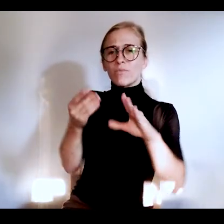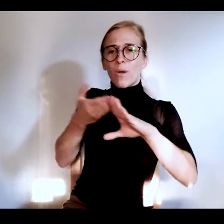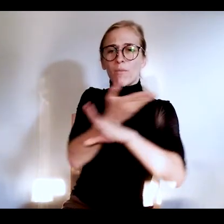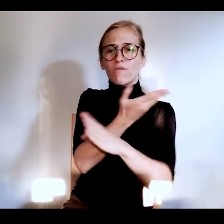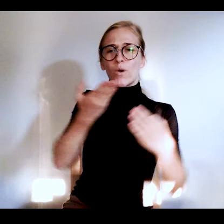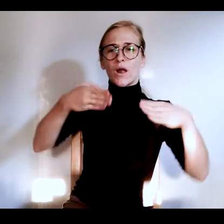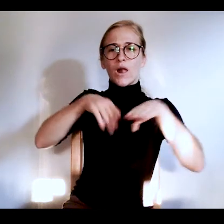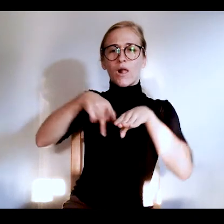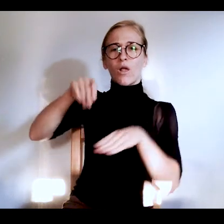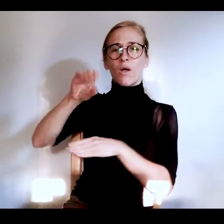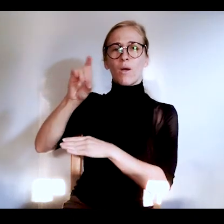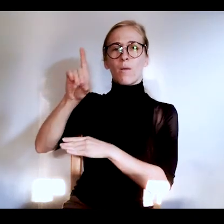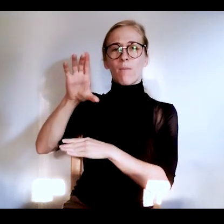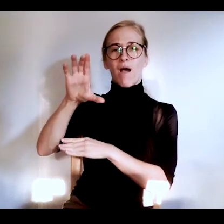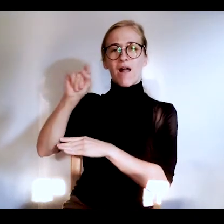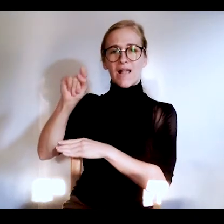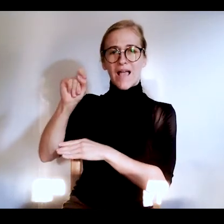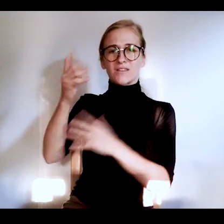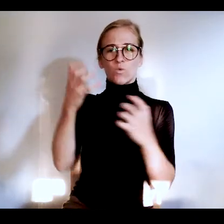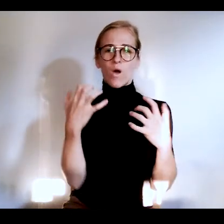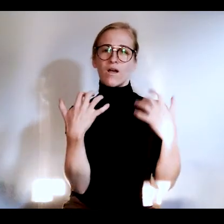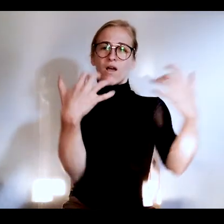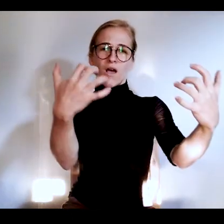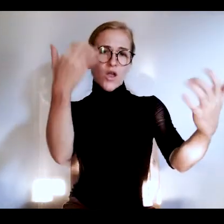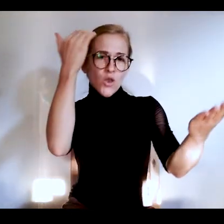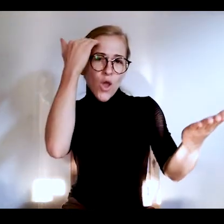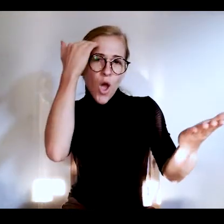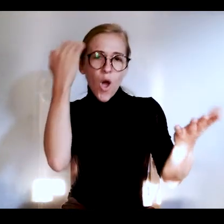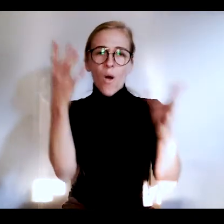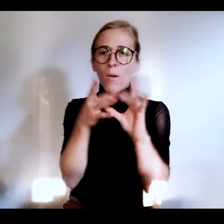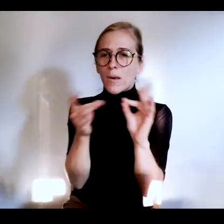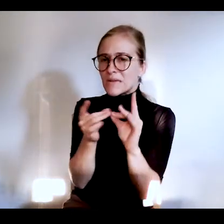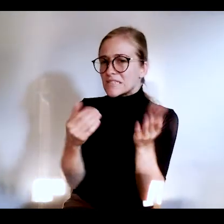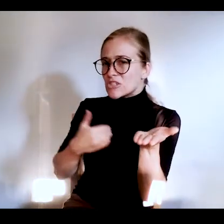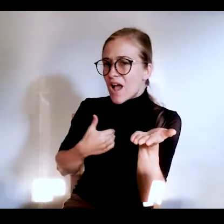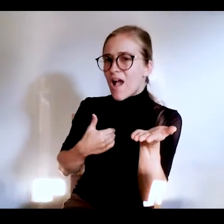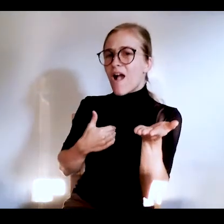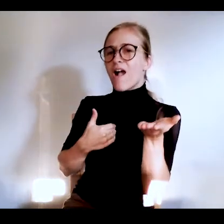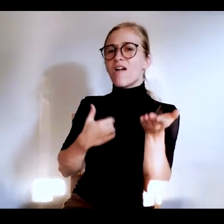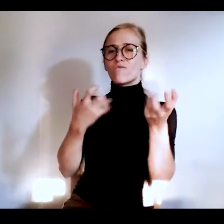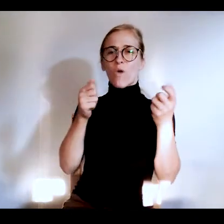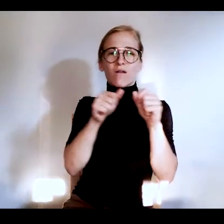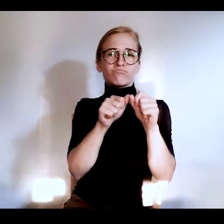Something that you want our audience to know that you want us to disseminate?